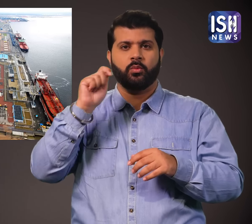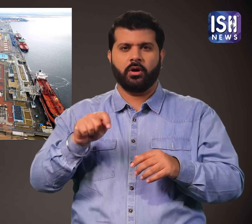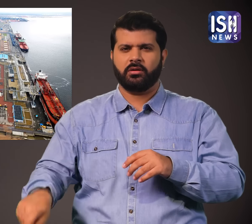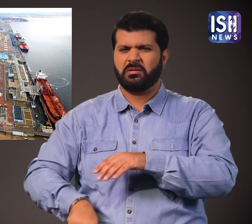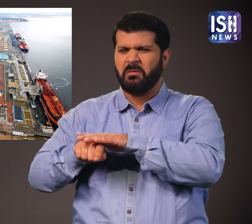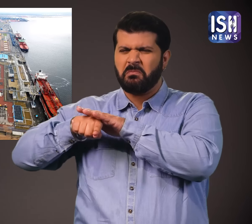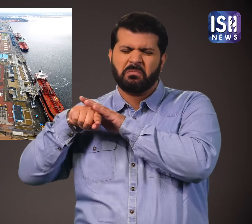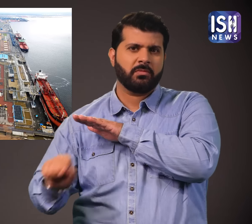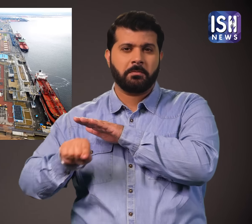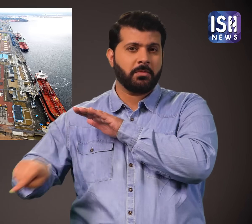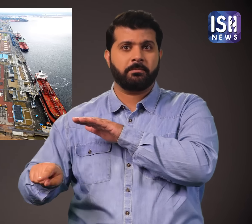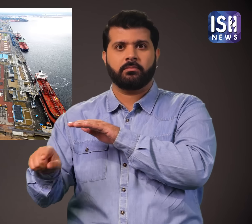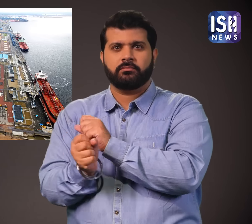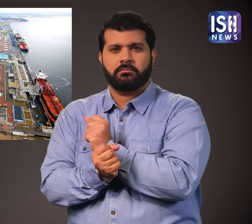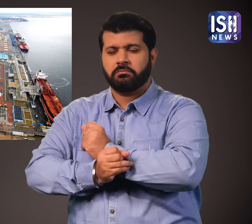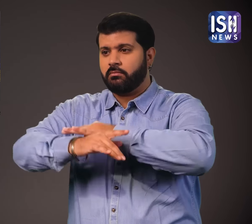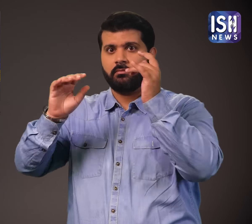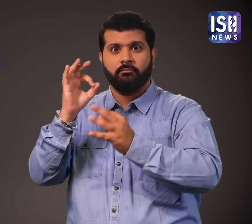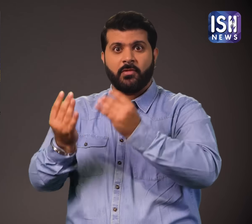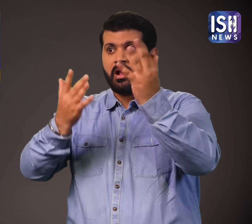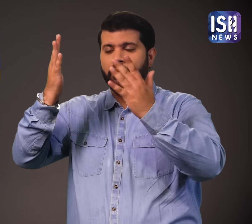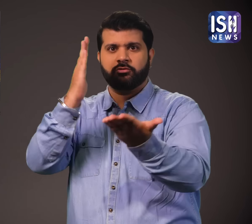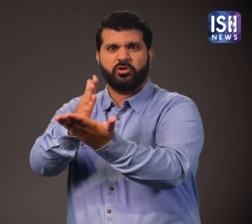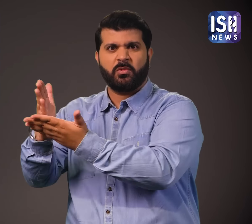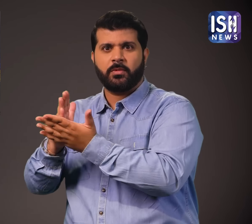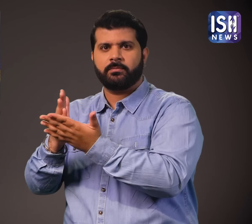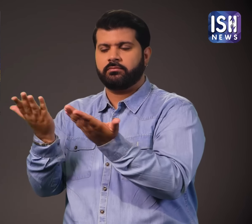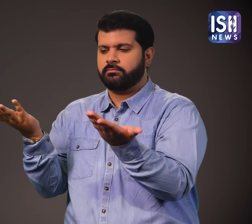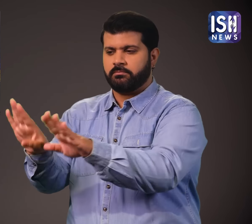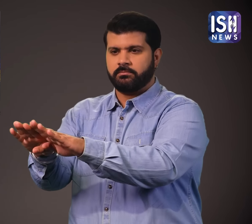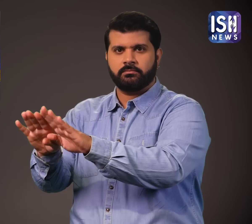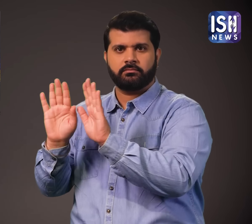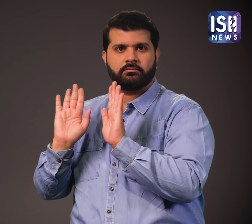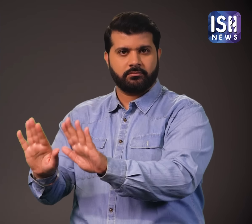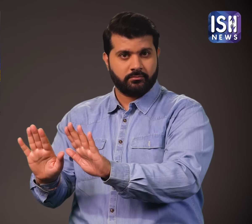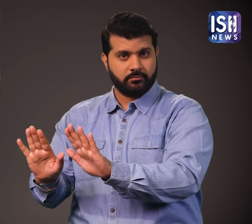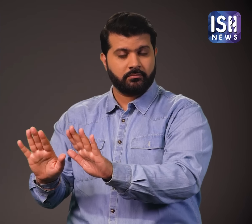Ukraine attacked this refinery, and it was forced to shut down after fires broke out.